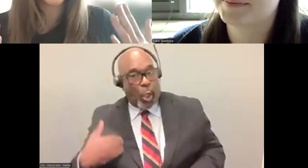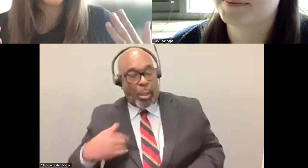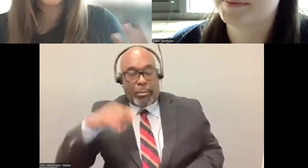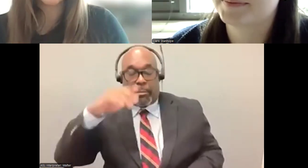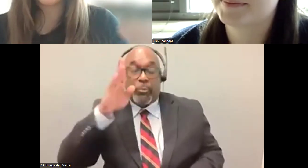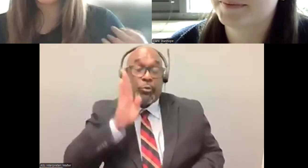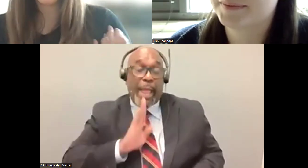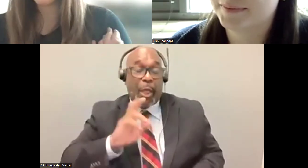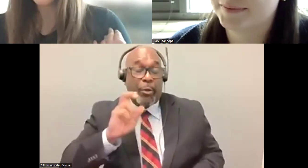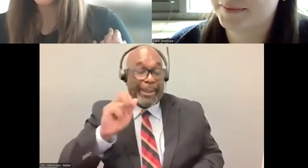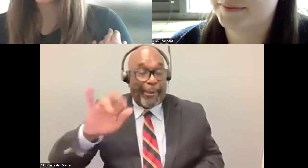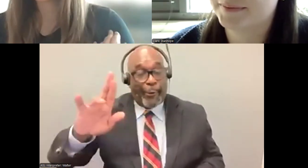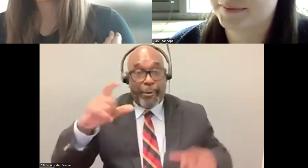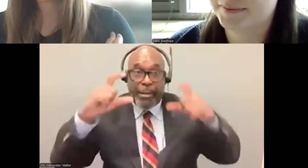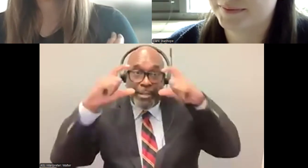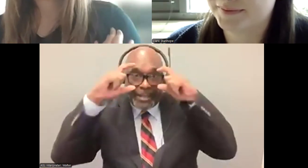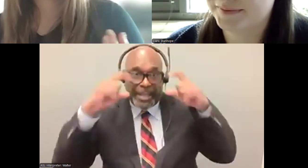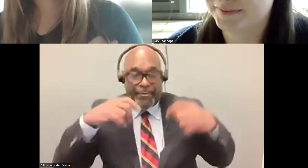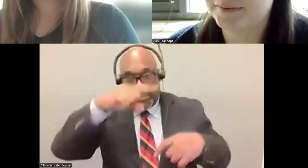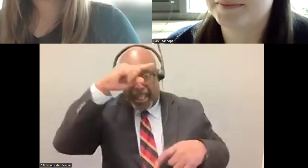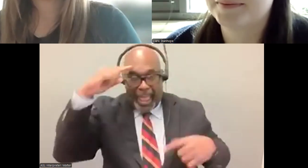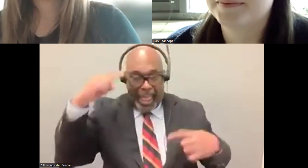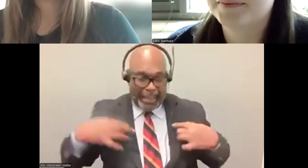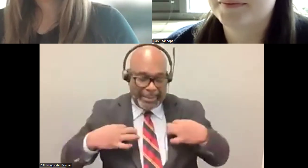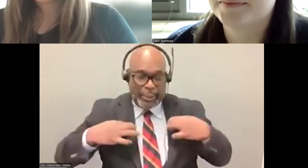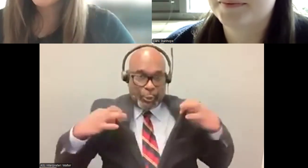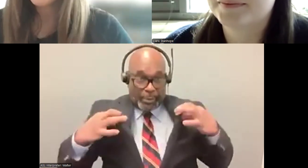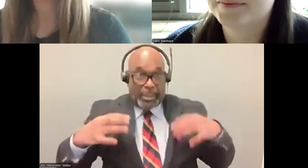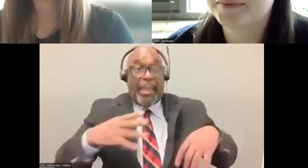13:16:41 glasses on, and I'm wearing a 13:16:43 black T-shirt. With that, I